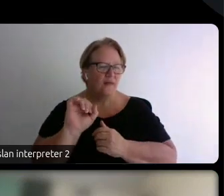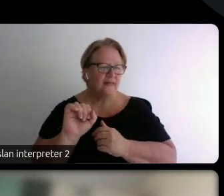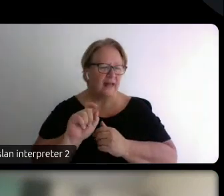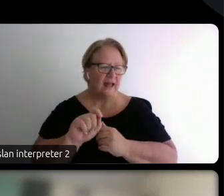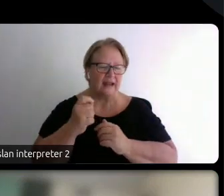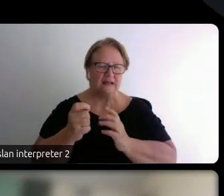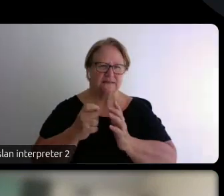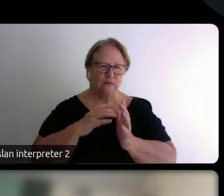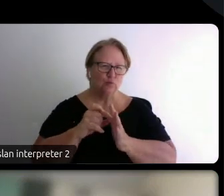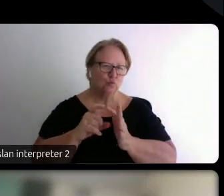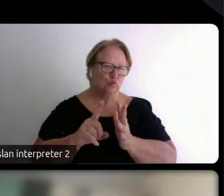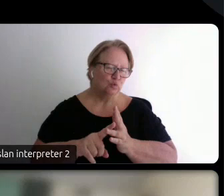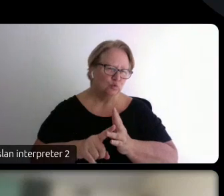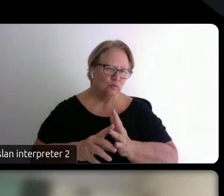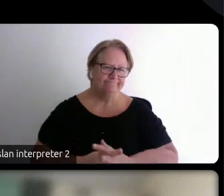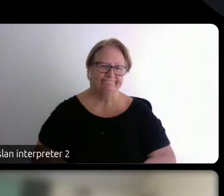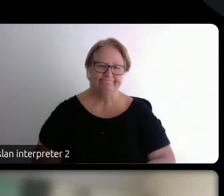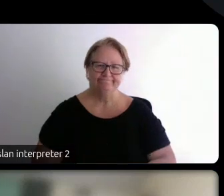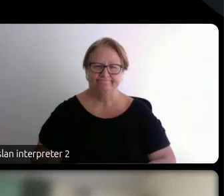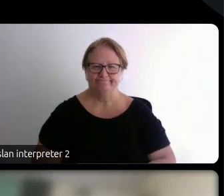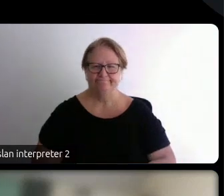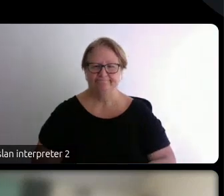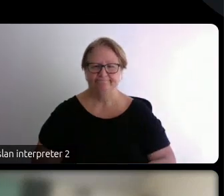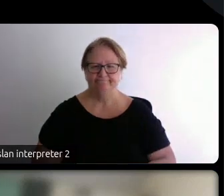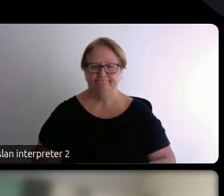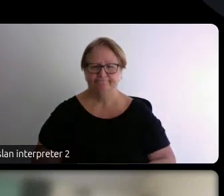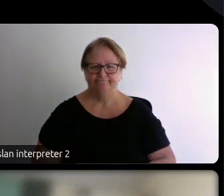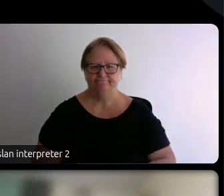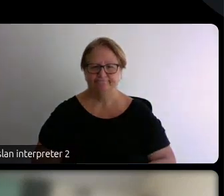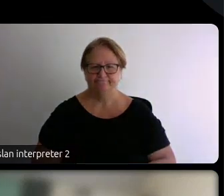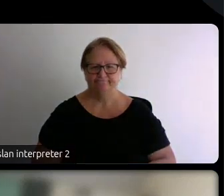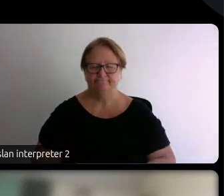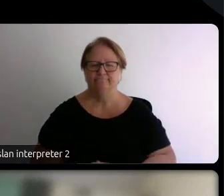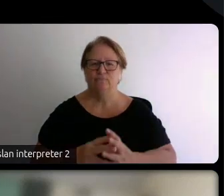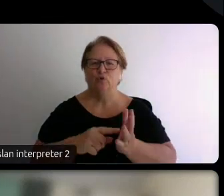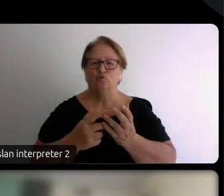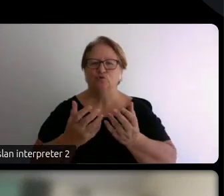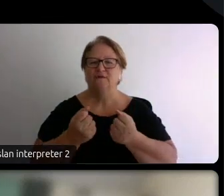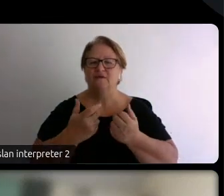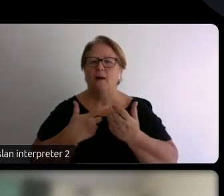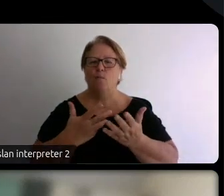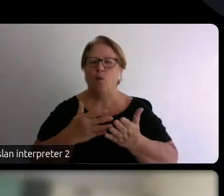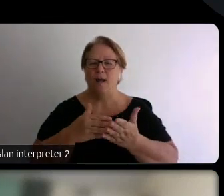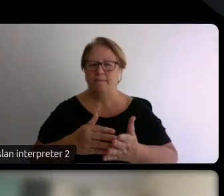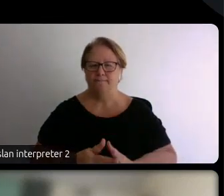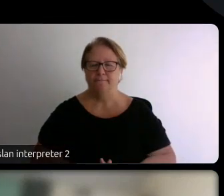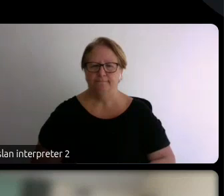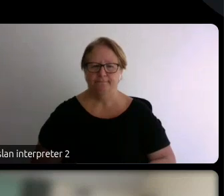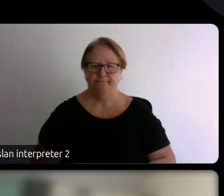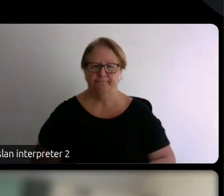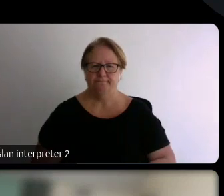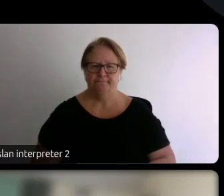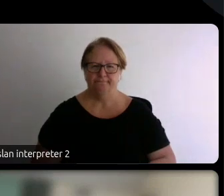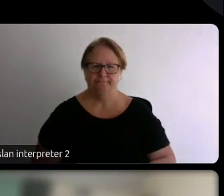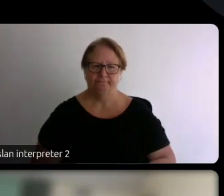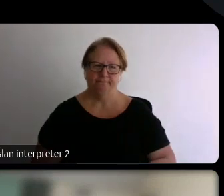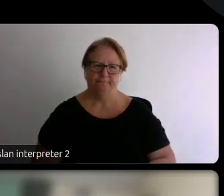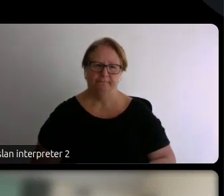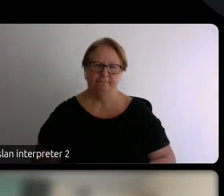where they might need to go to get um further information or representation. We've also got